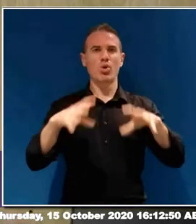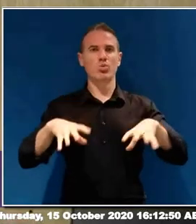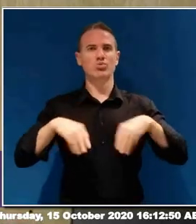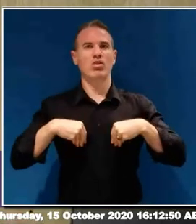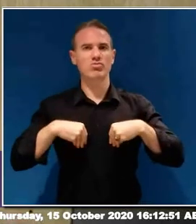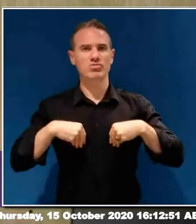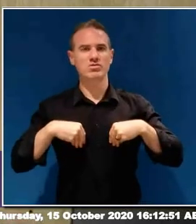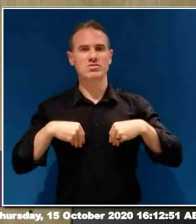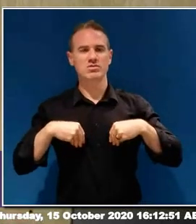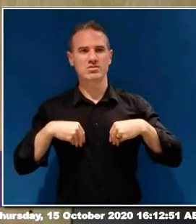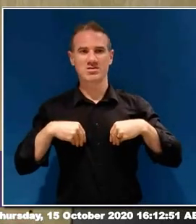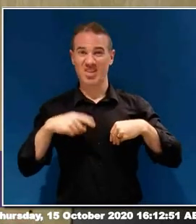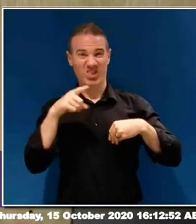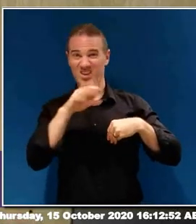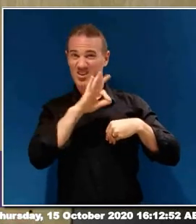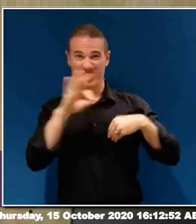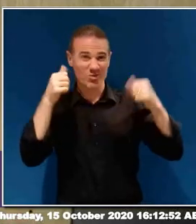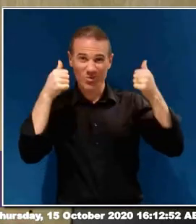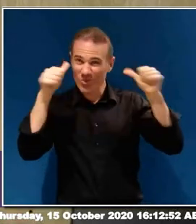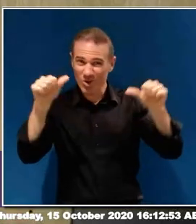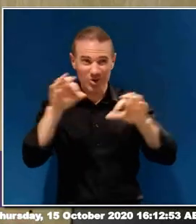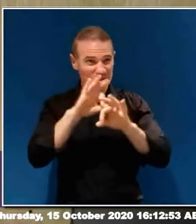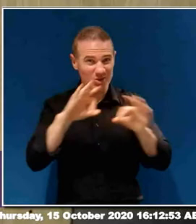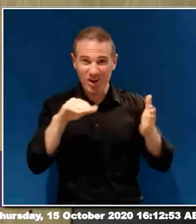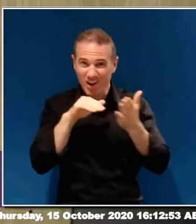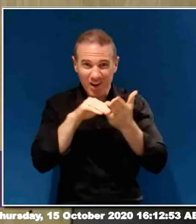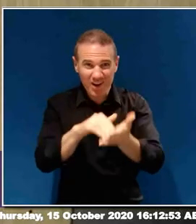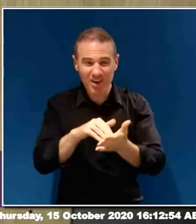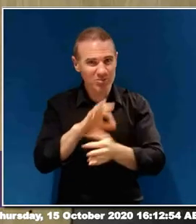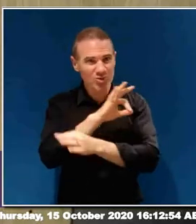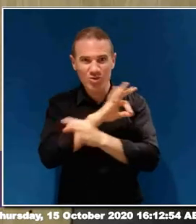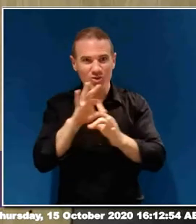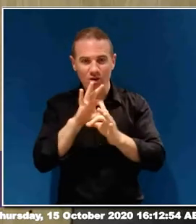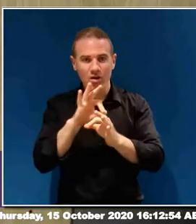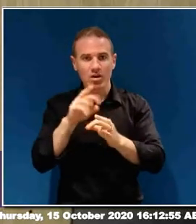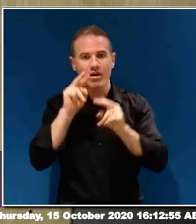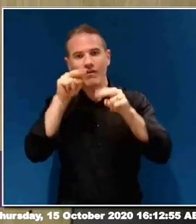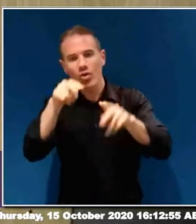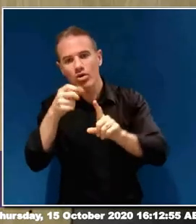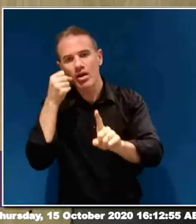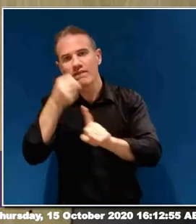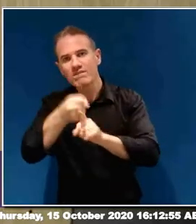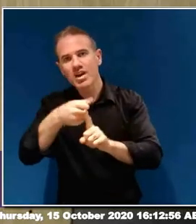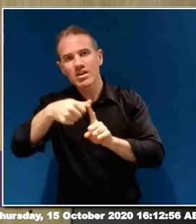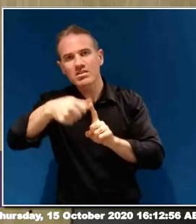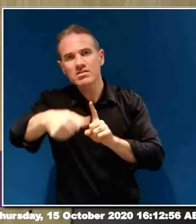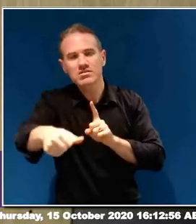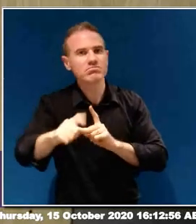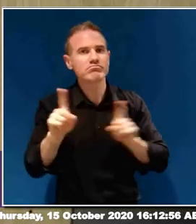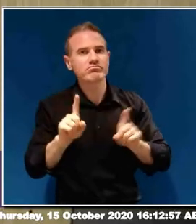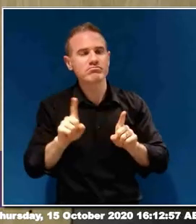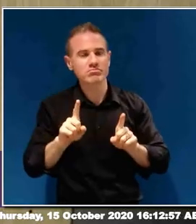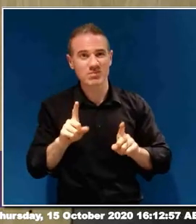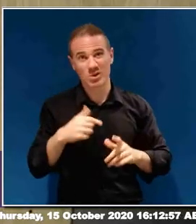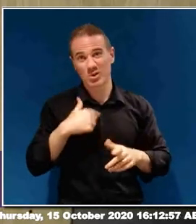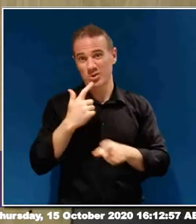what you're supposed to do. We talk about behaviour being a form of communication, we talk about using